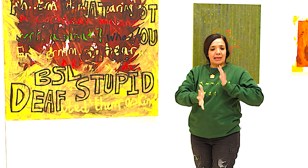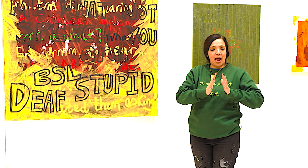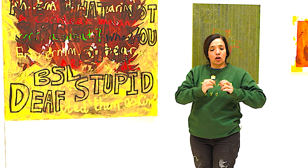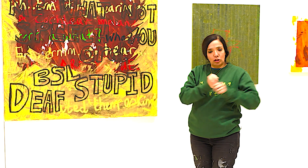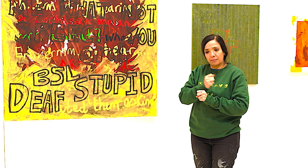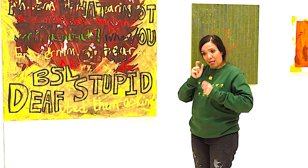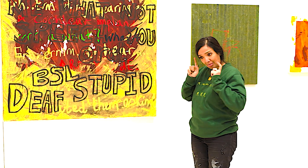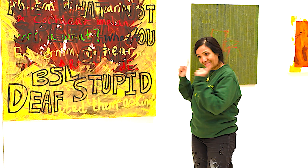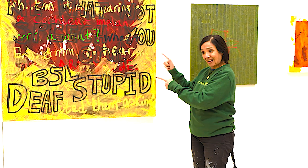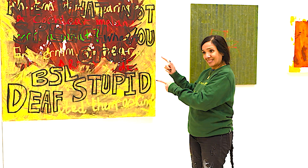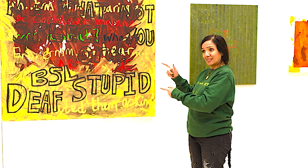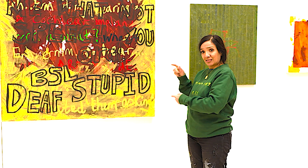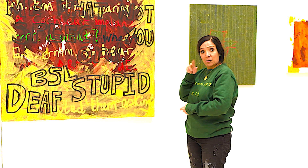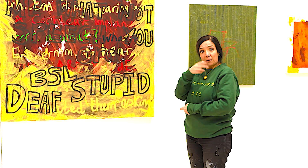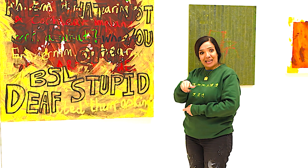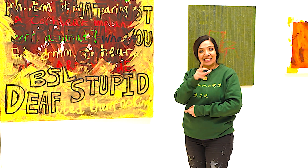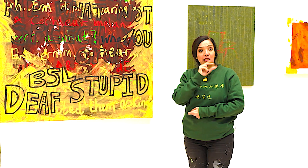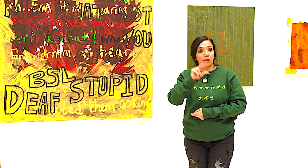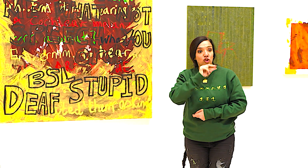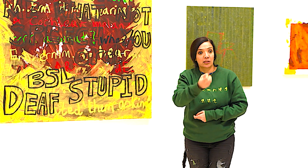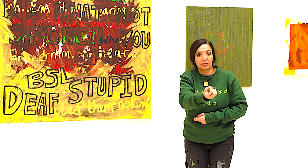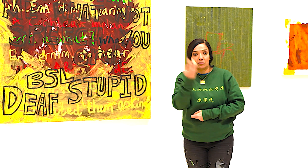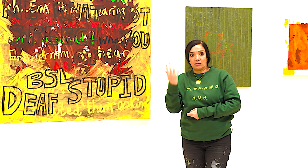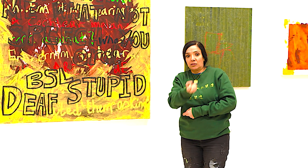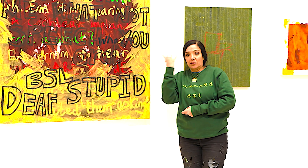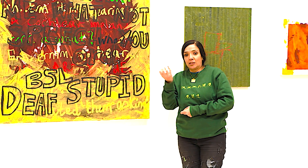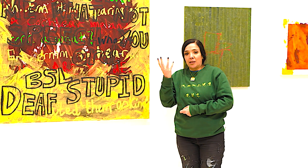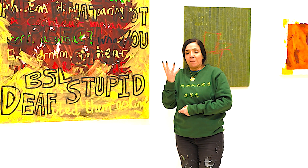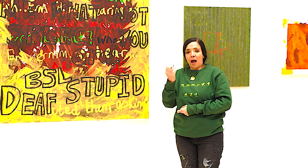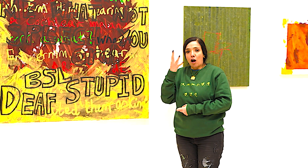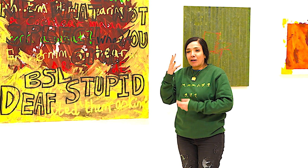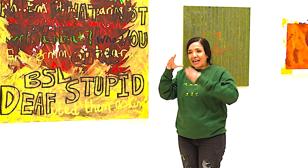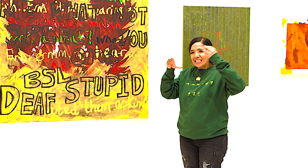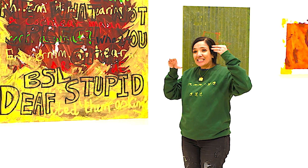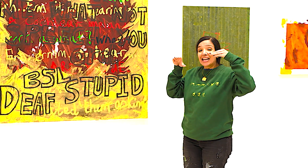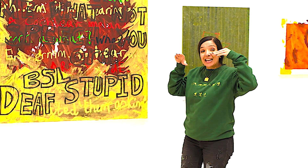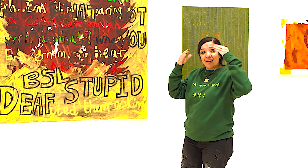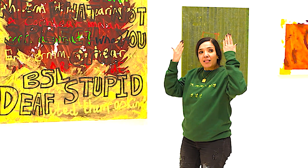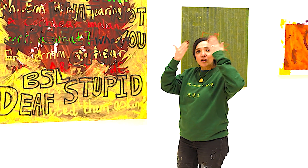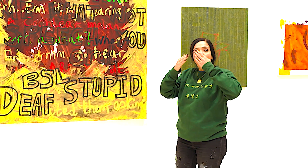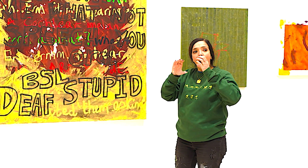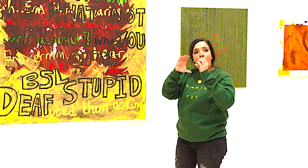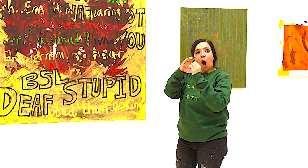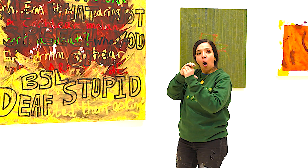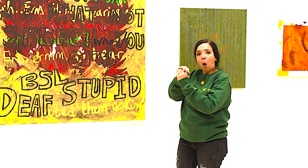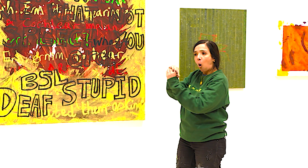from other people, I put that on this piece of work. People used to say, "You should just speak,"